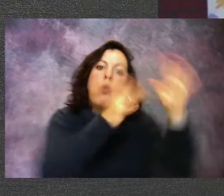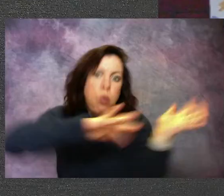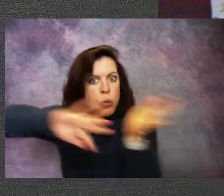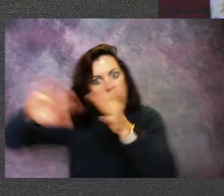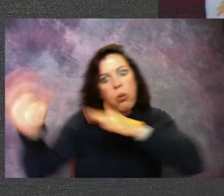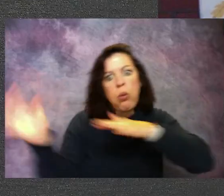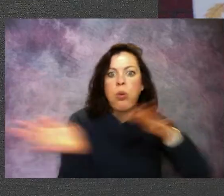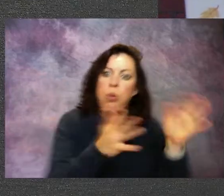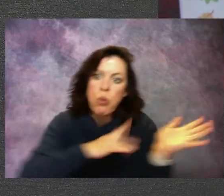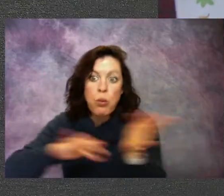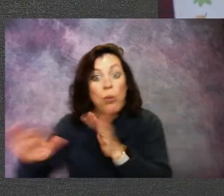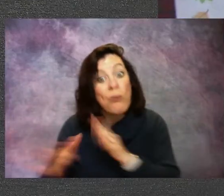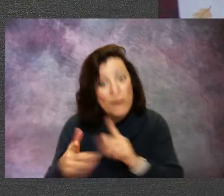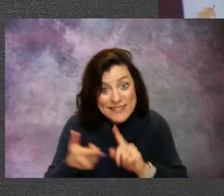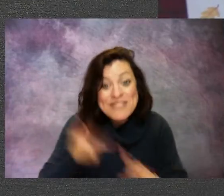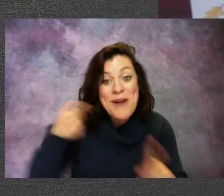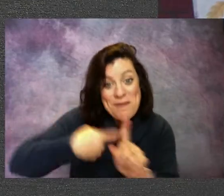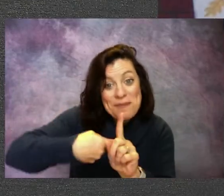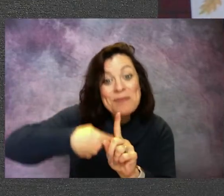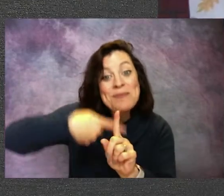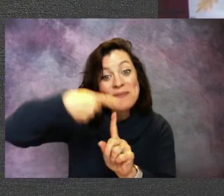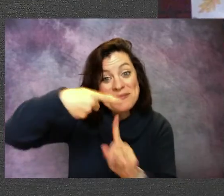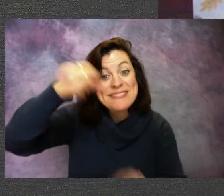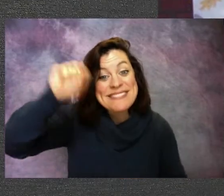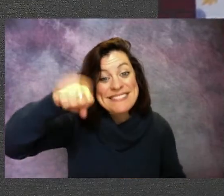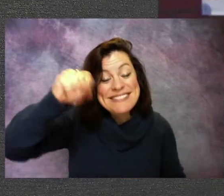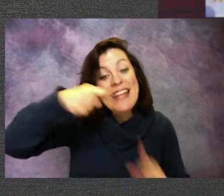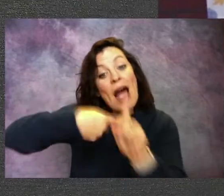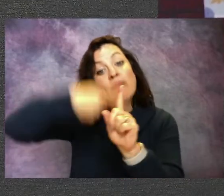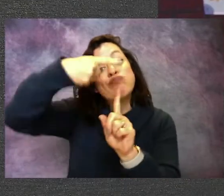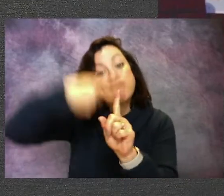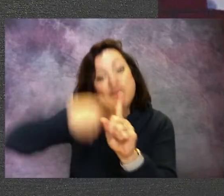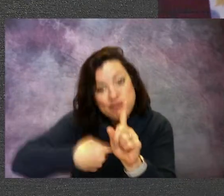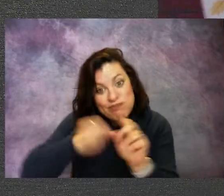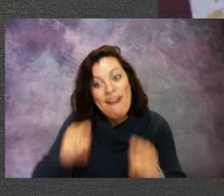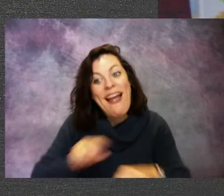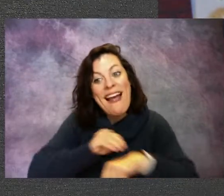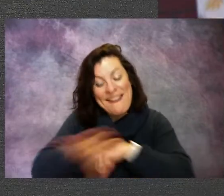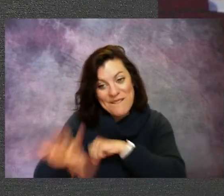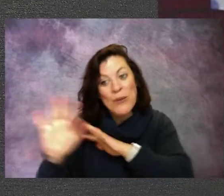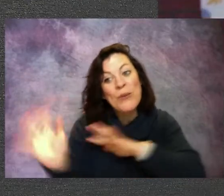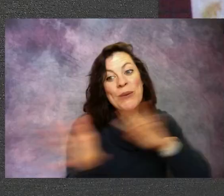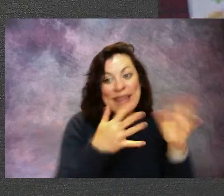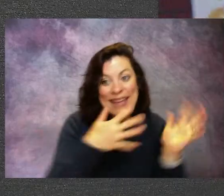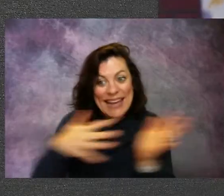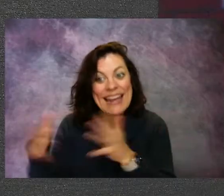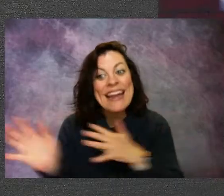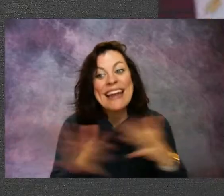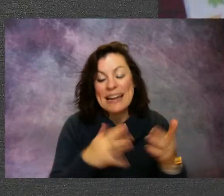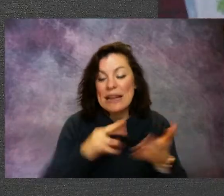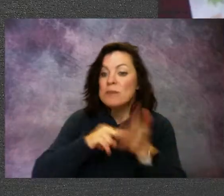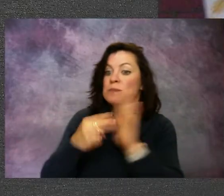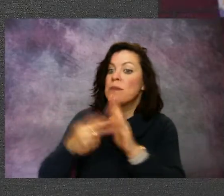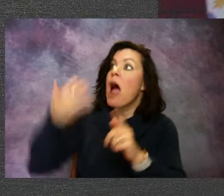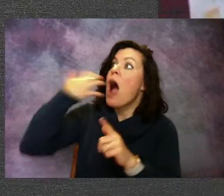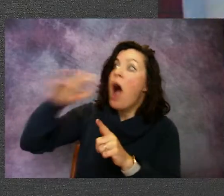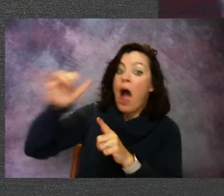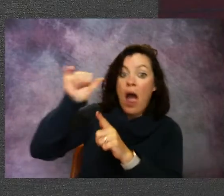So, the wind is the hot air as it moves around. Now, we have leaves on this one that are moving 'cause it's windy.